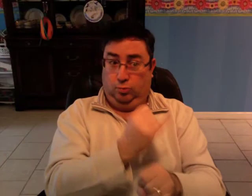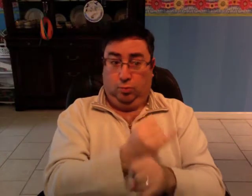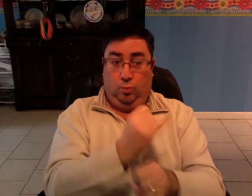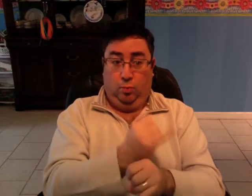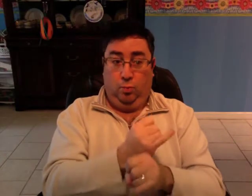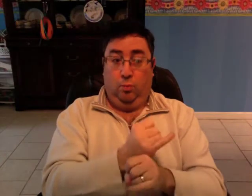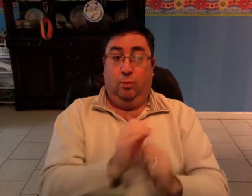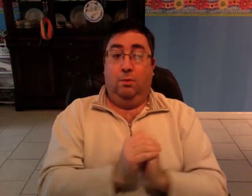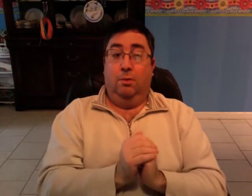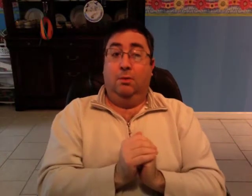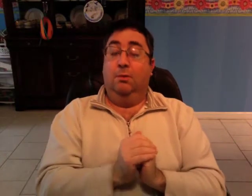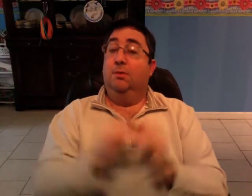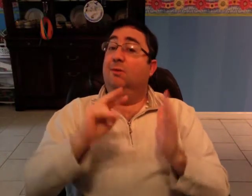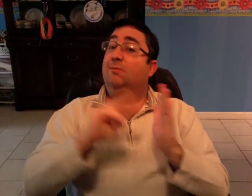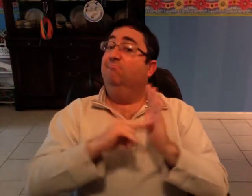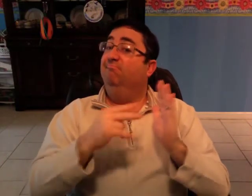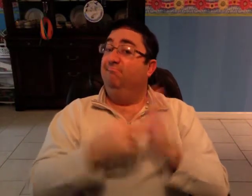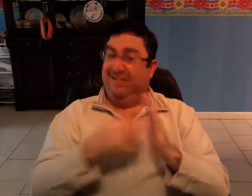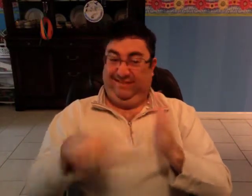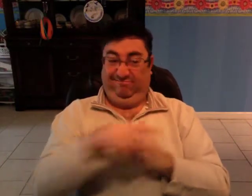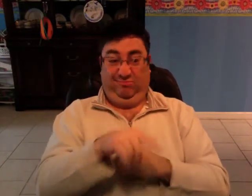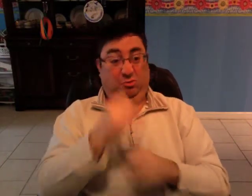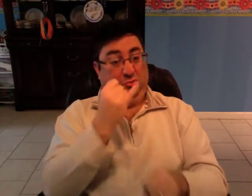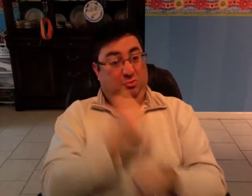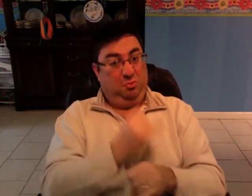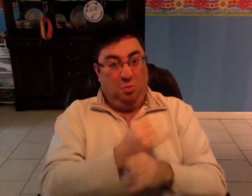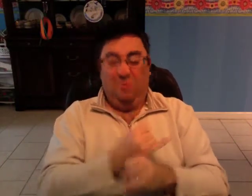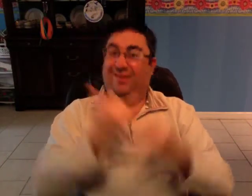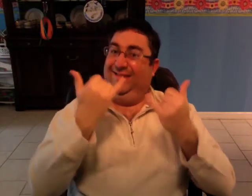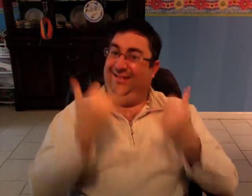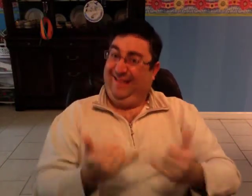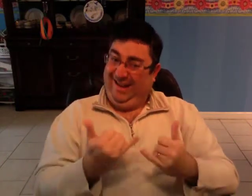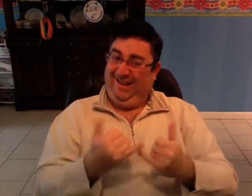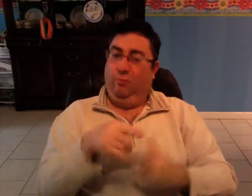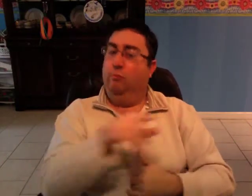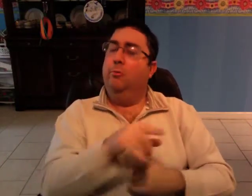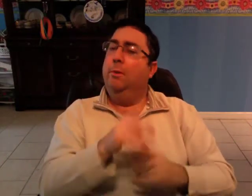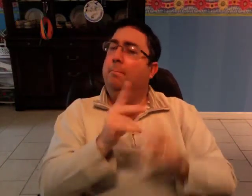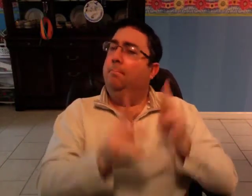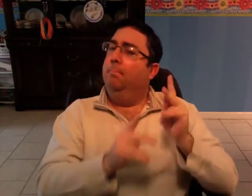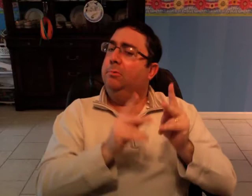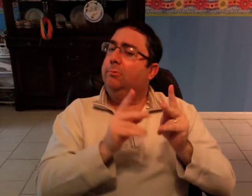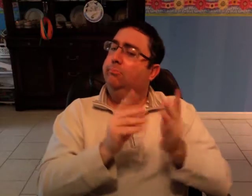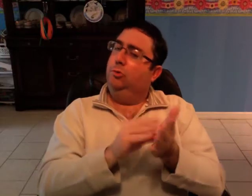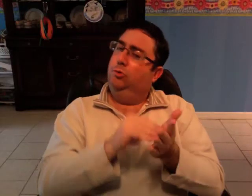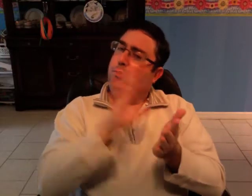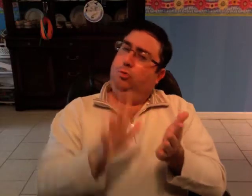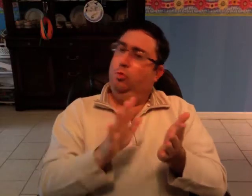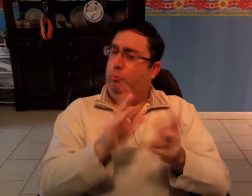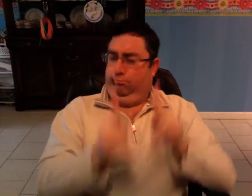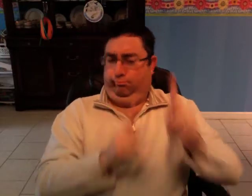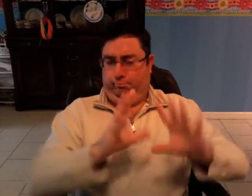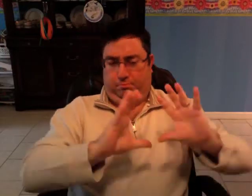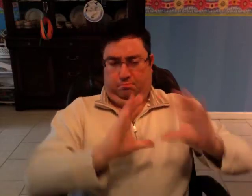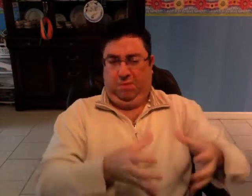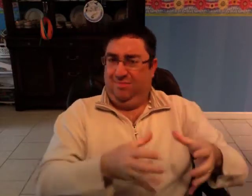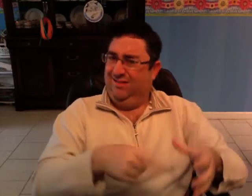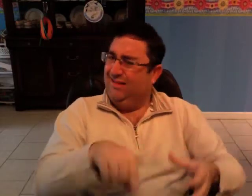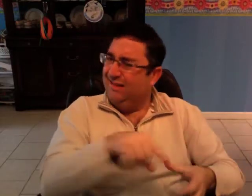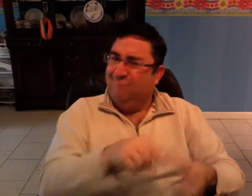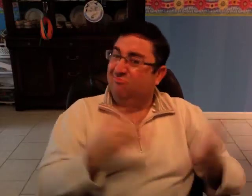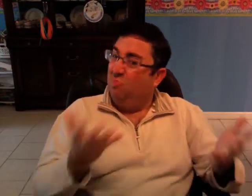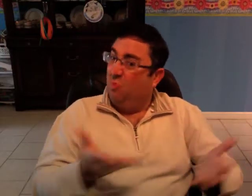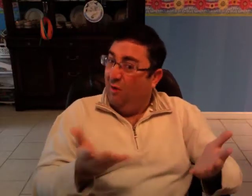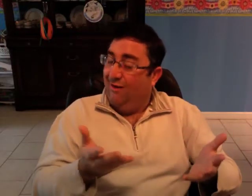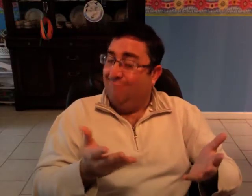This means that the school for the Deaf student population is now composed of